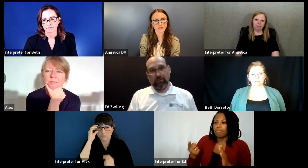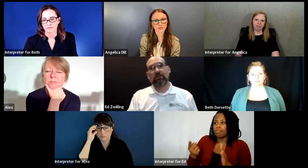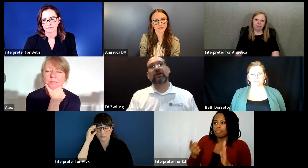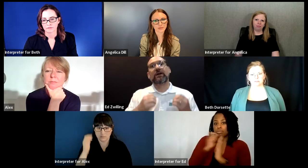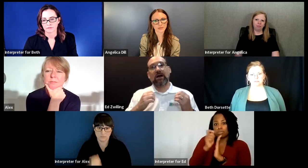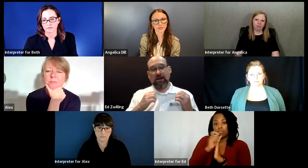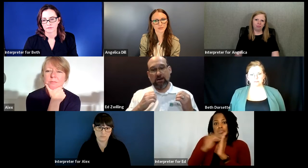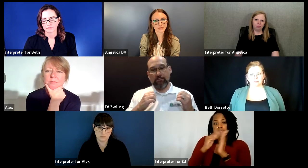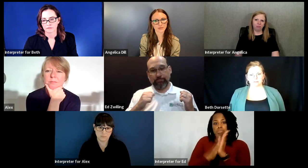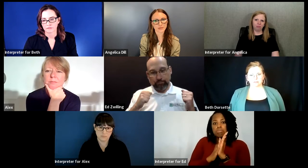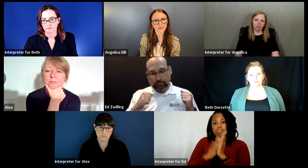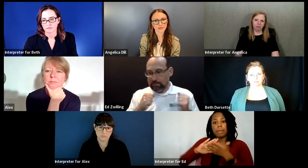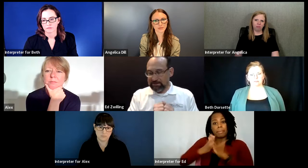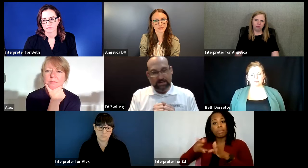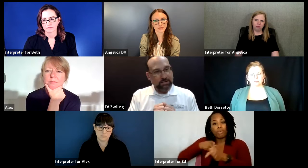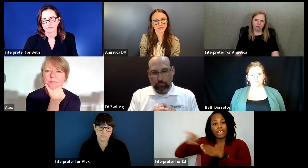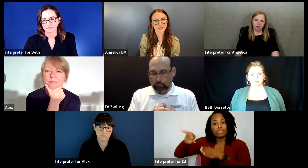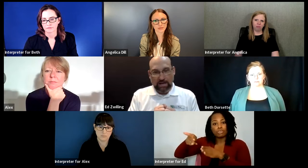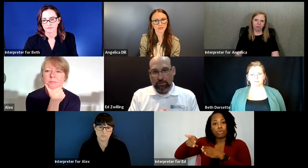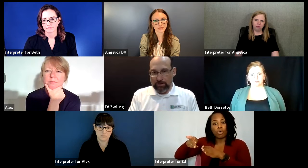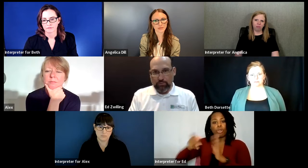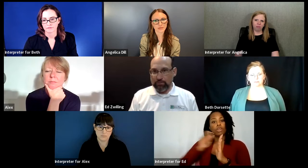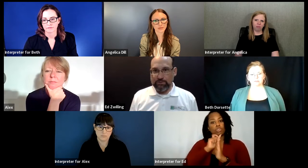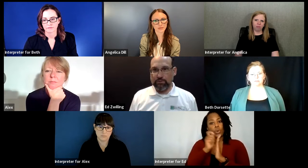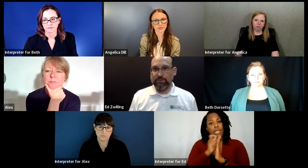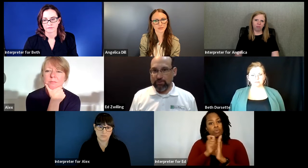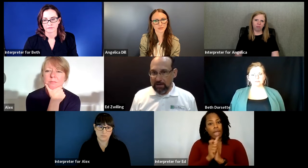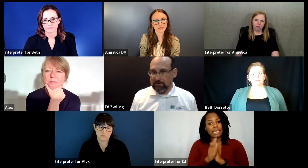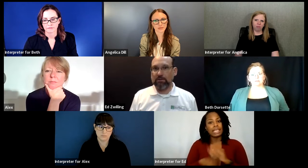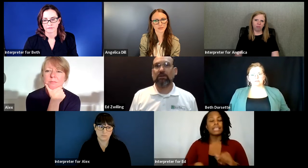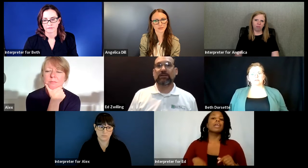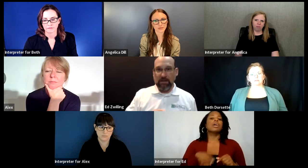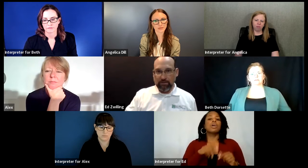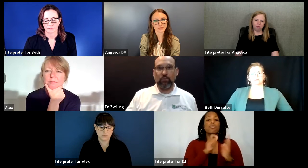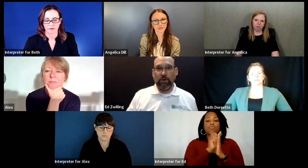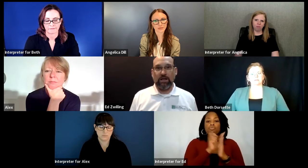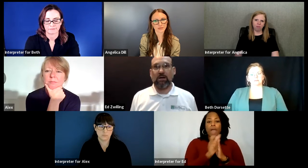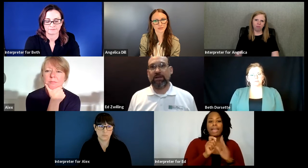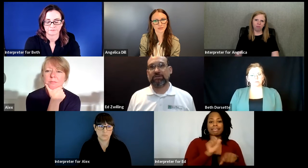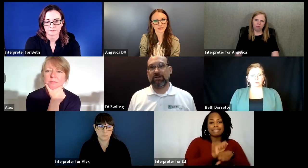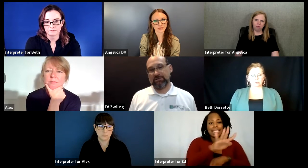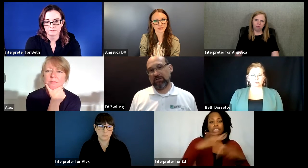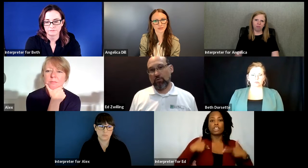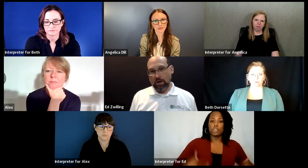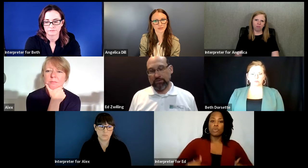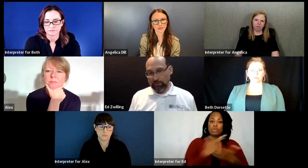Be professional. Write your Human Resources Director. And tell them what accommodation it is that you want.